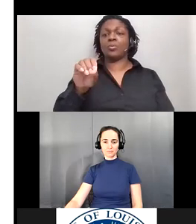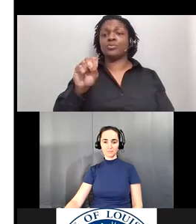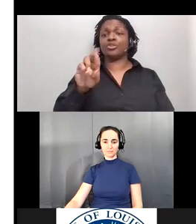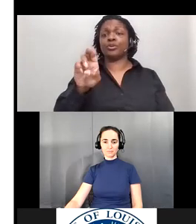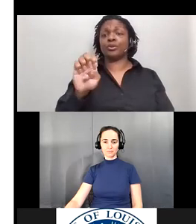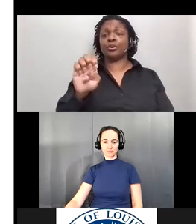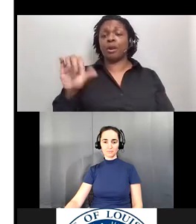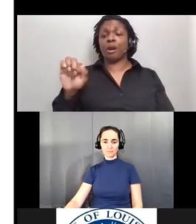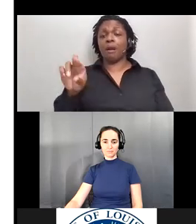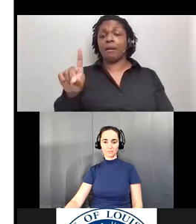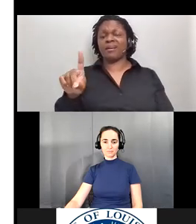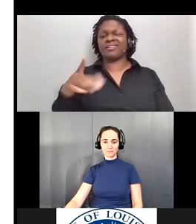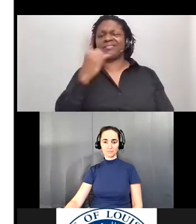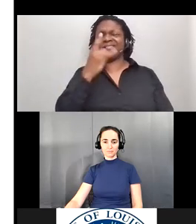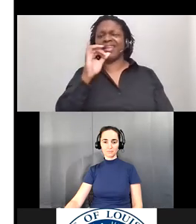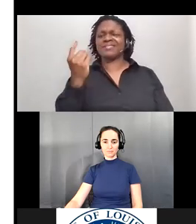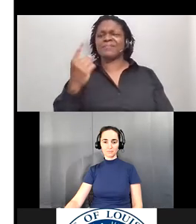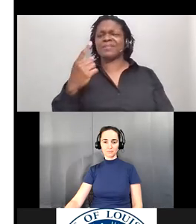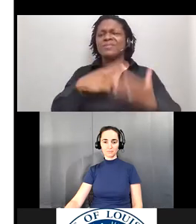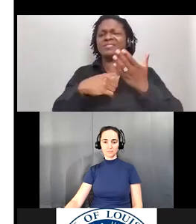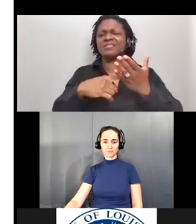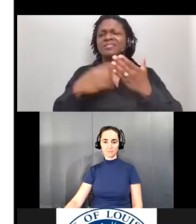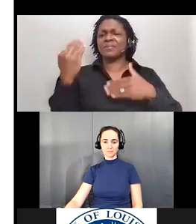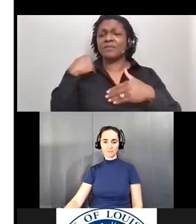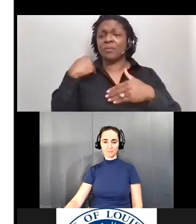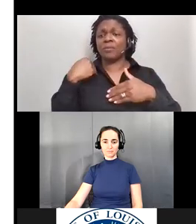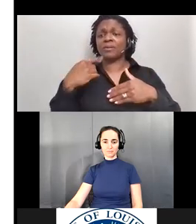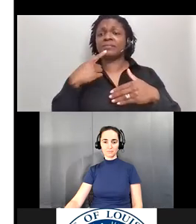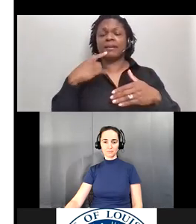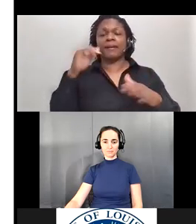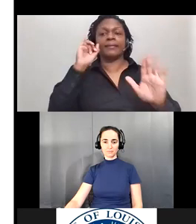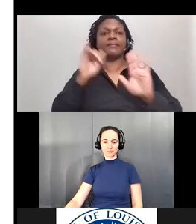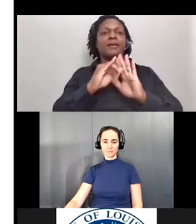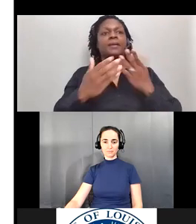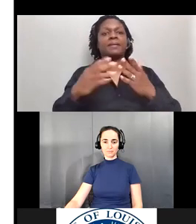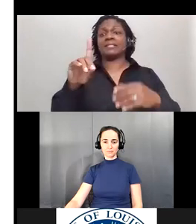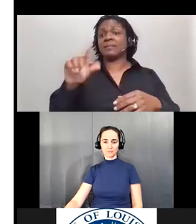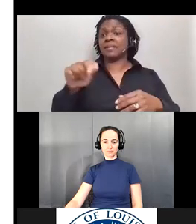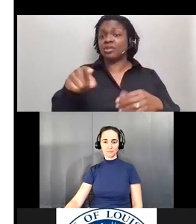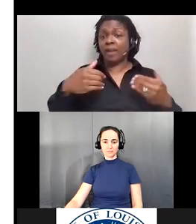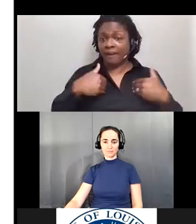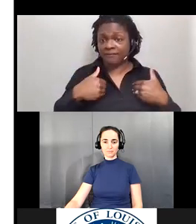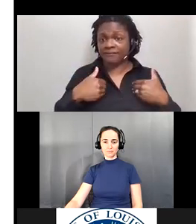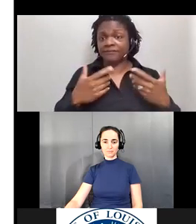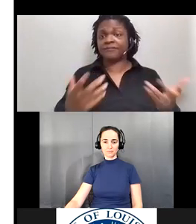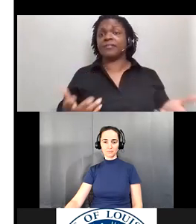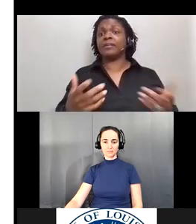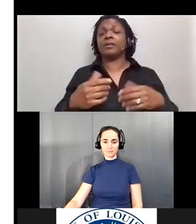like the things we talked about earlier, but it could be saying, you know, identifying the disability that you may have or the things that you want them to know on a little bitty